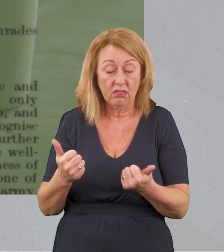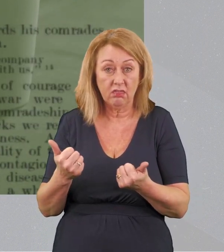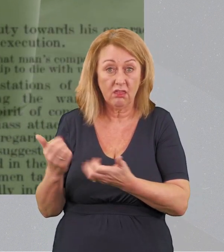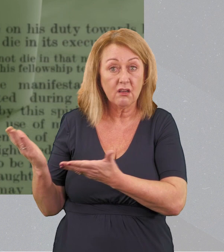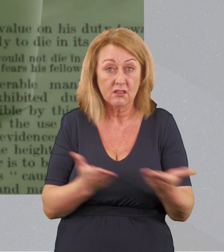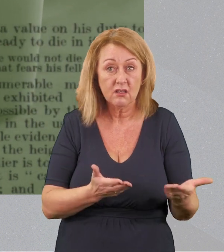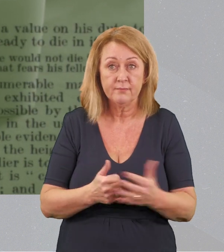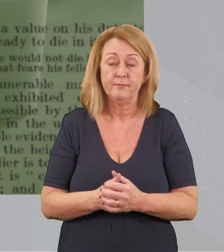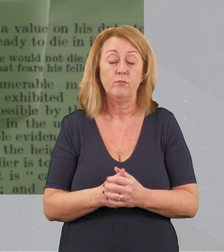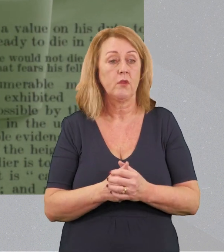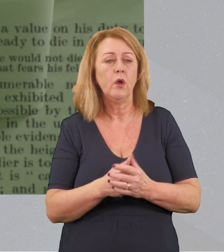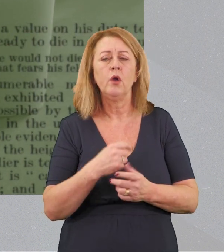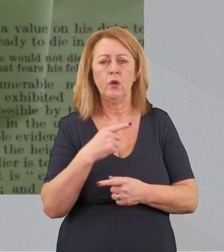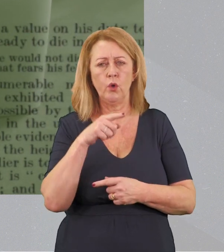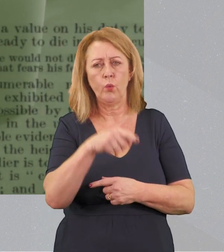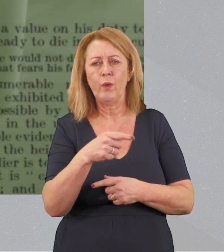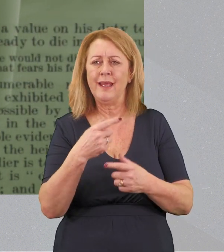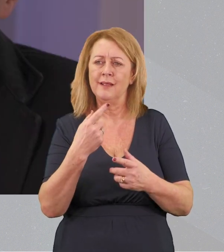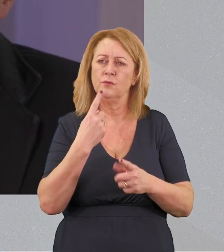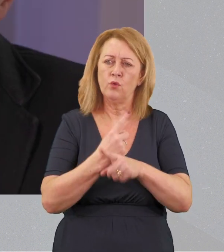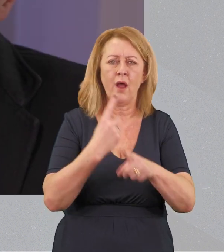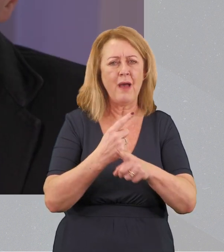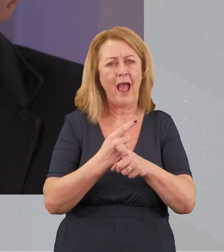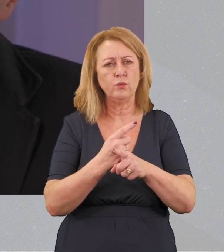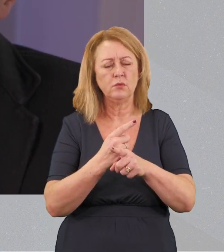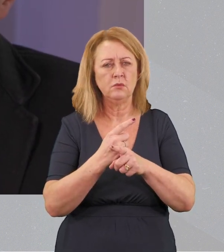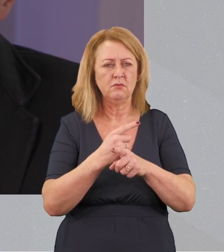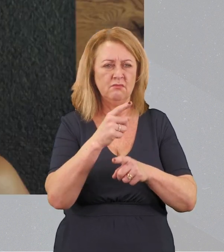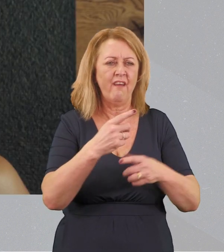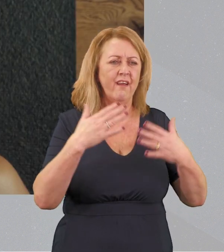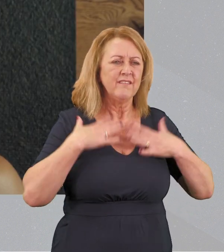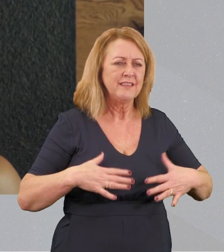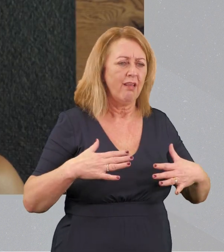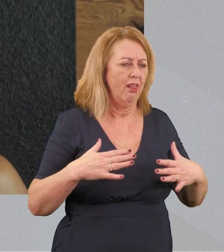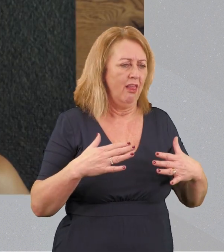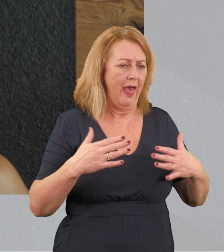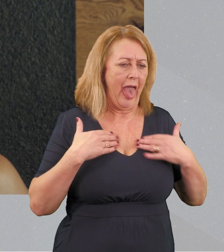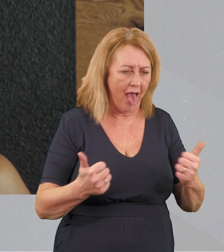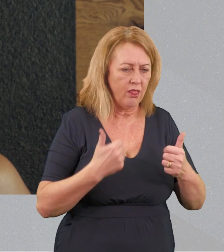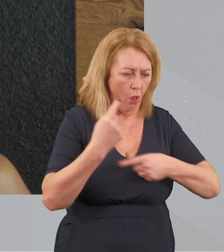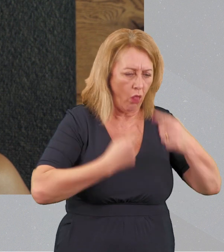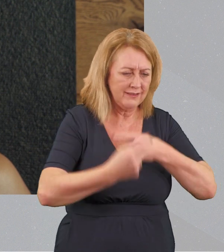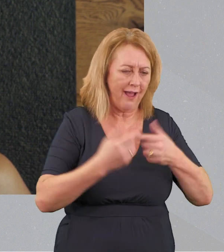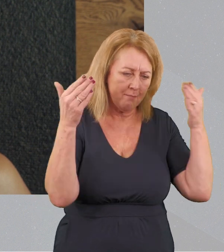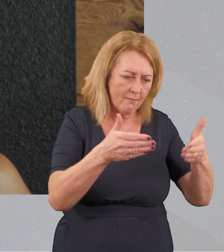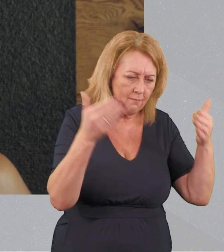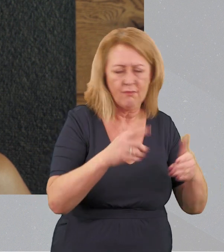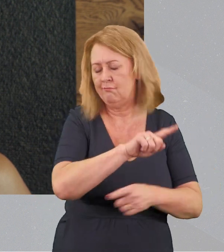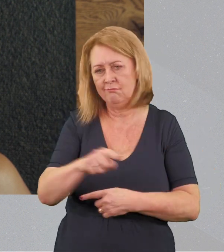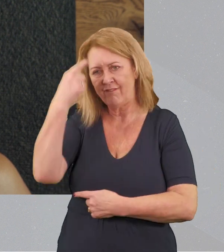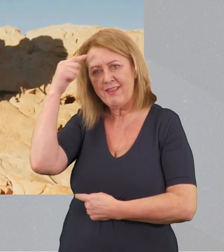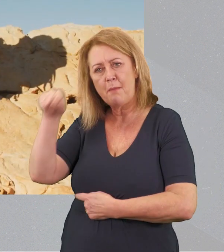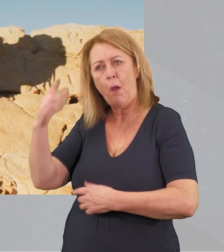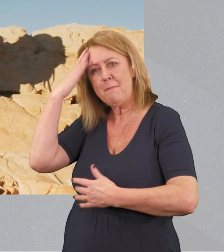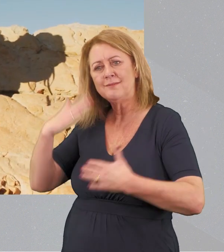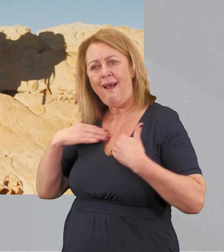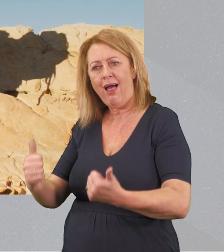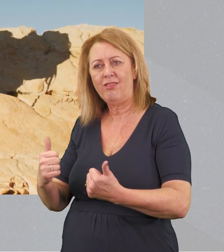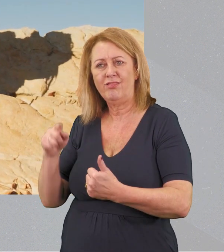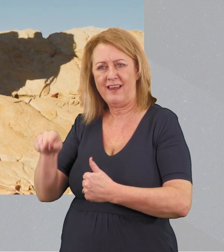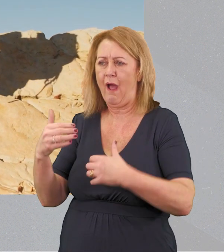We overemphasize physical health in our society and pay too little attention to psychological dimensions of well-being.